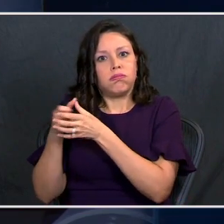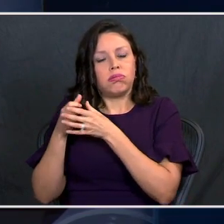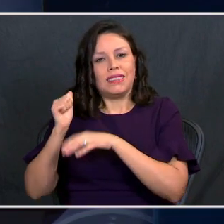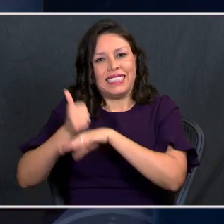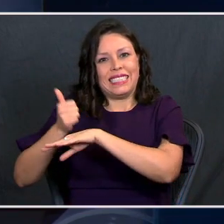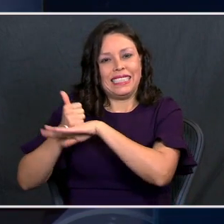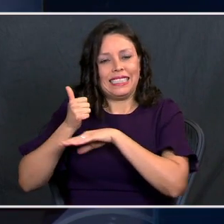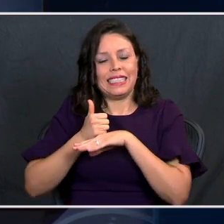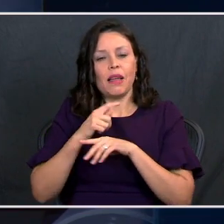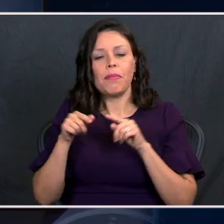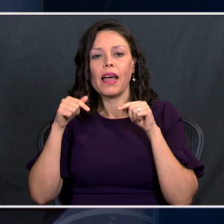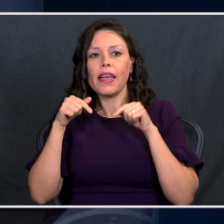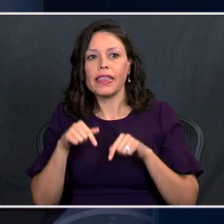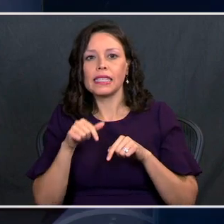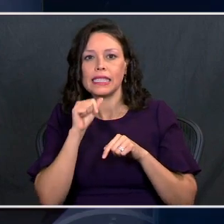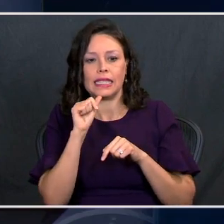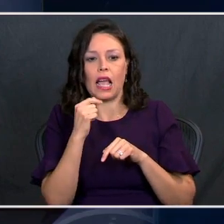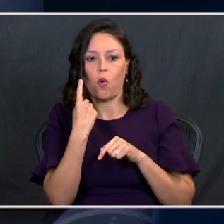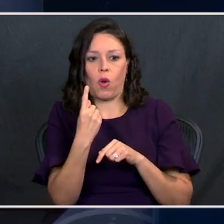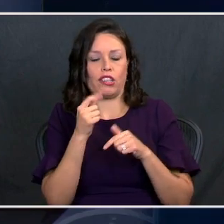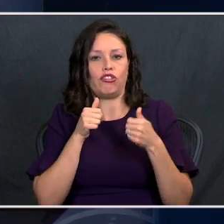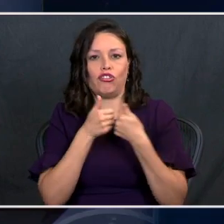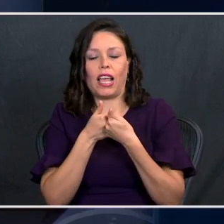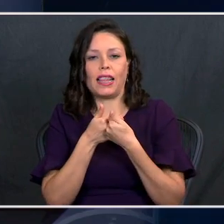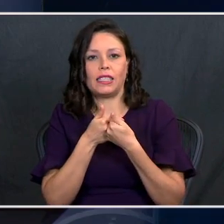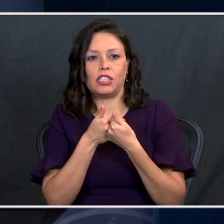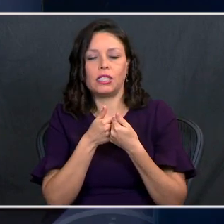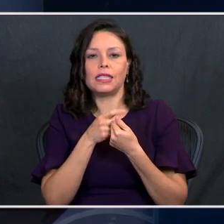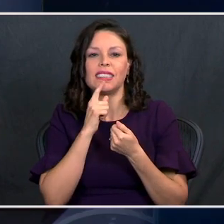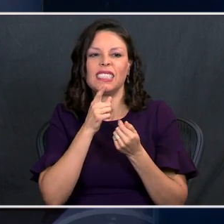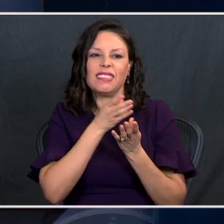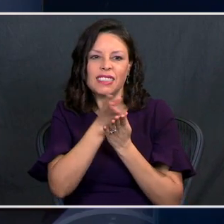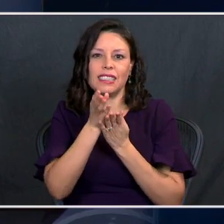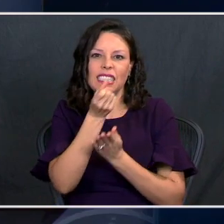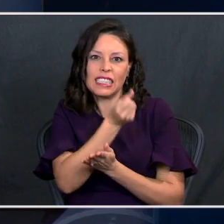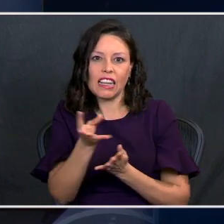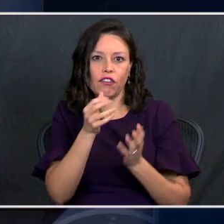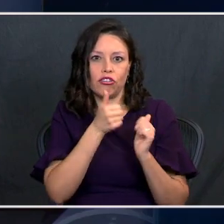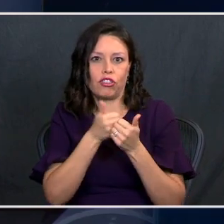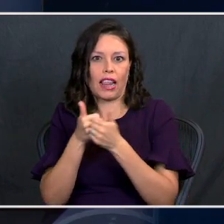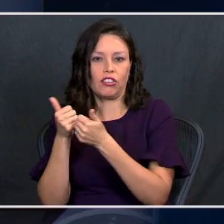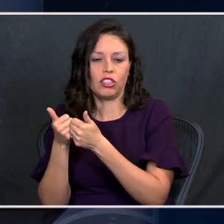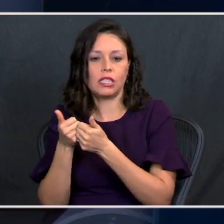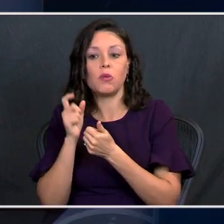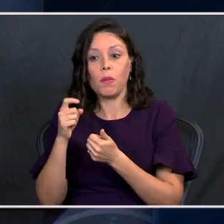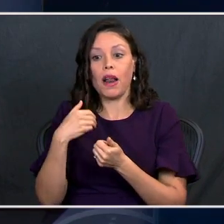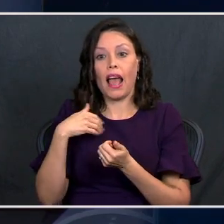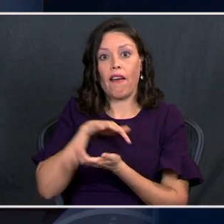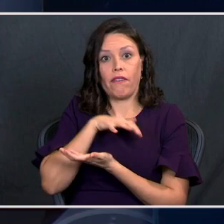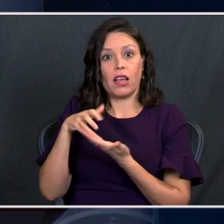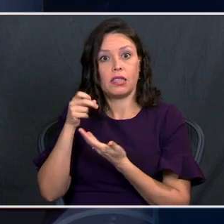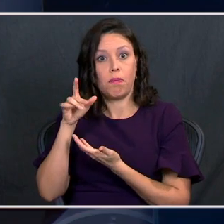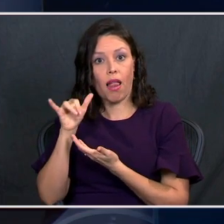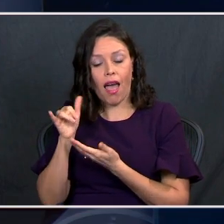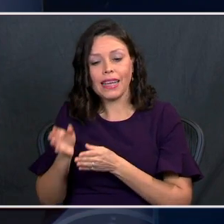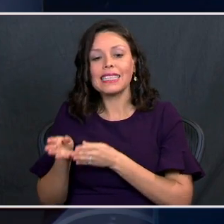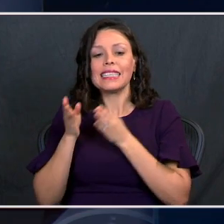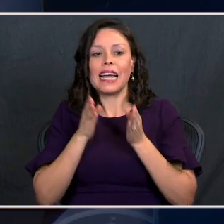But this is a multifaceted challenge. It's not just about having supply, which is pivotal, of course. It's also about having more people